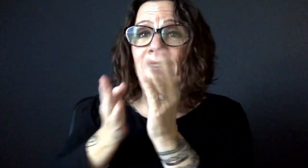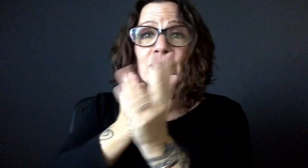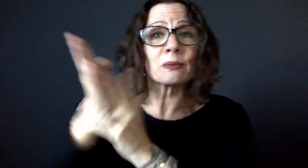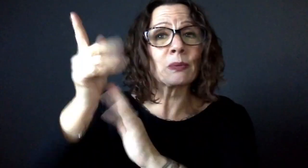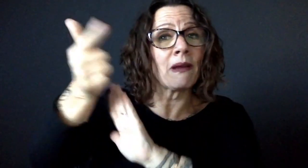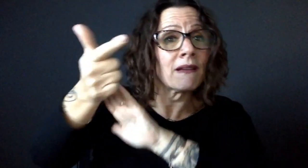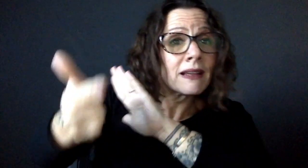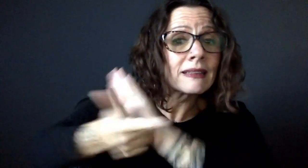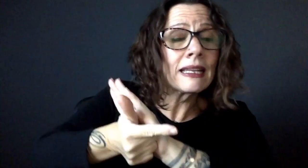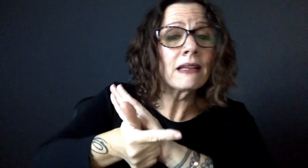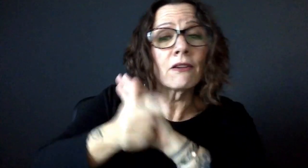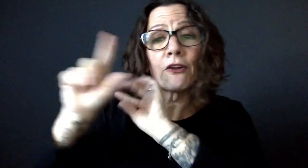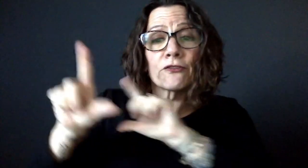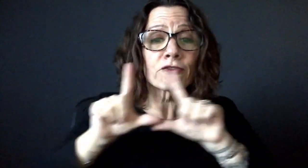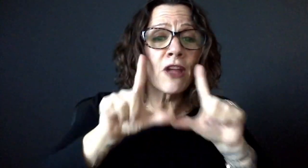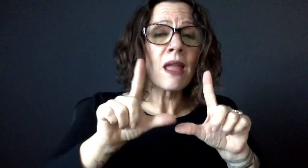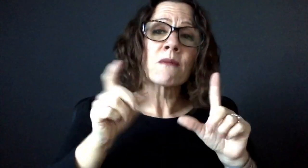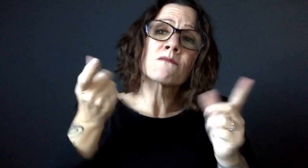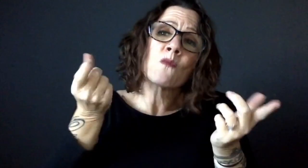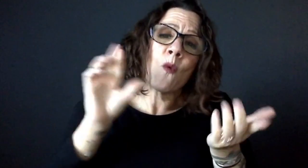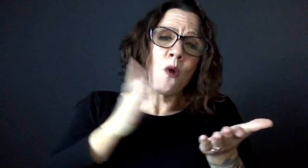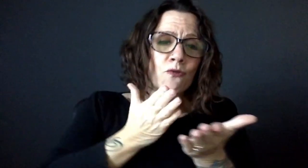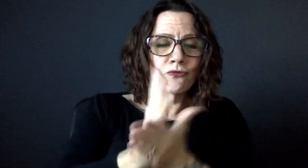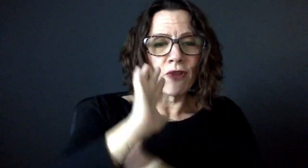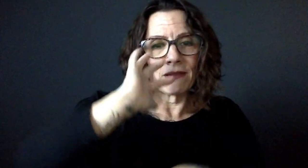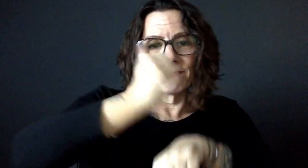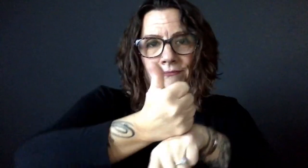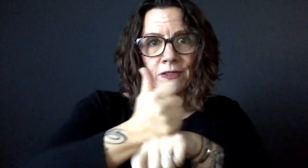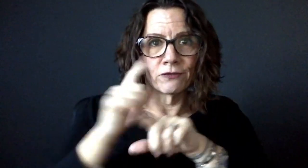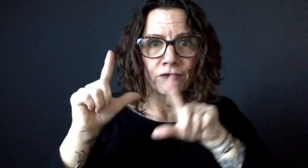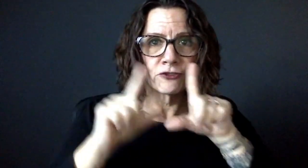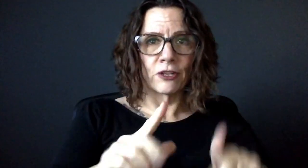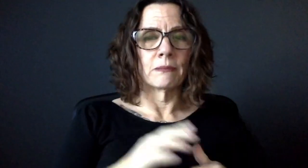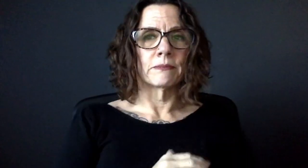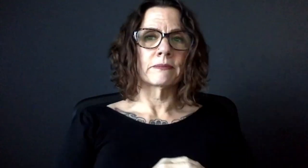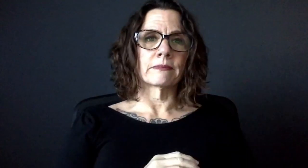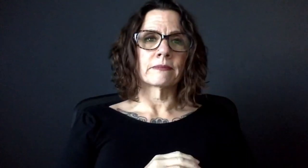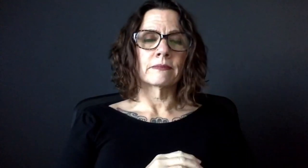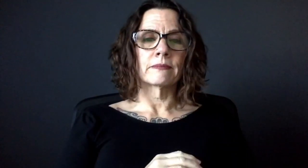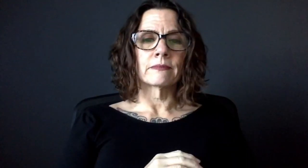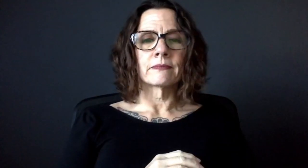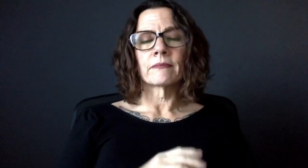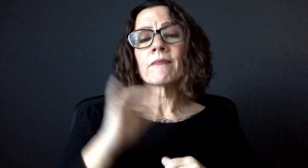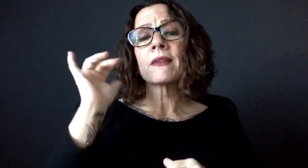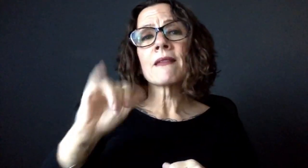through a legal or rights-based framework.